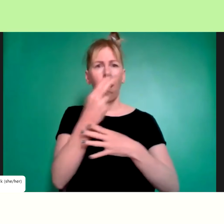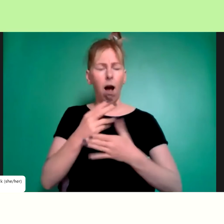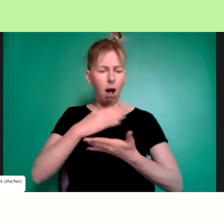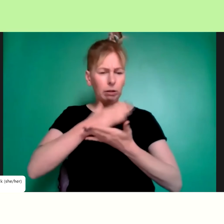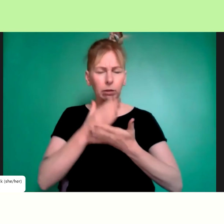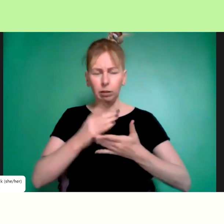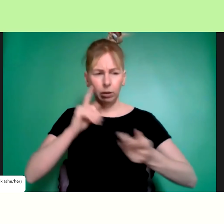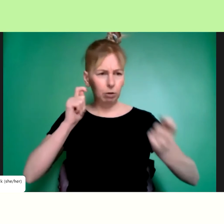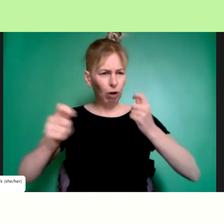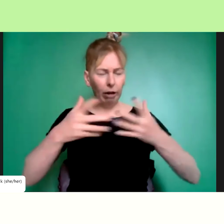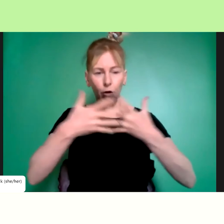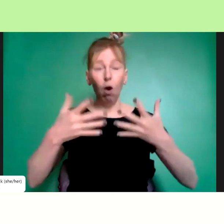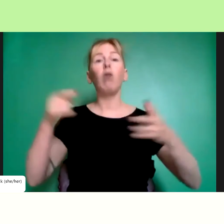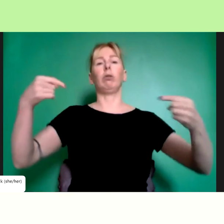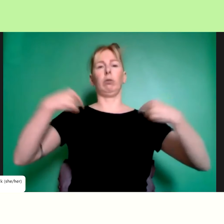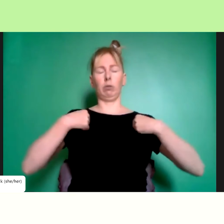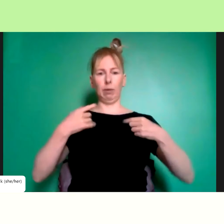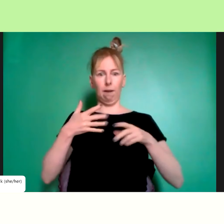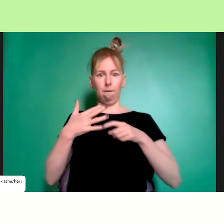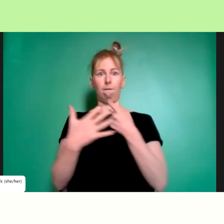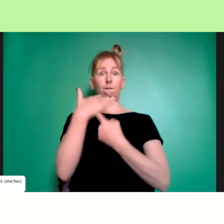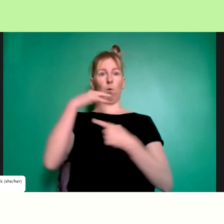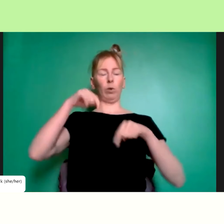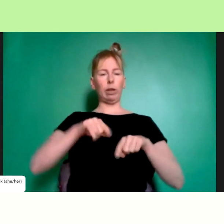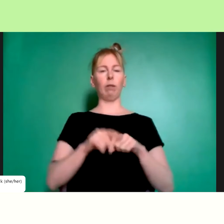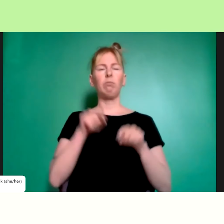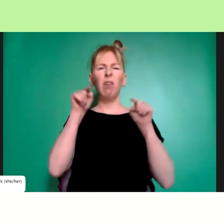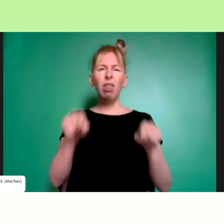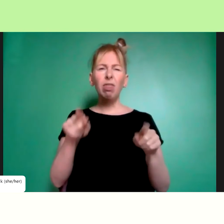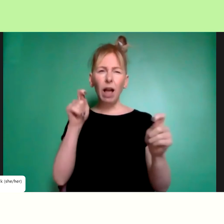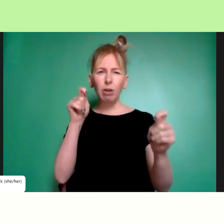different factors contributing to that paradigm shift in our field.